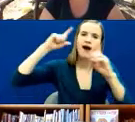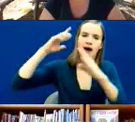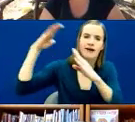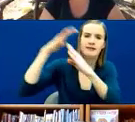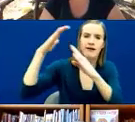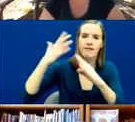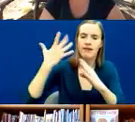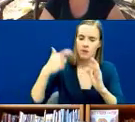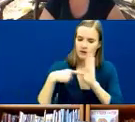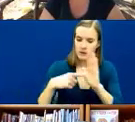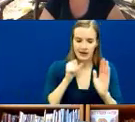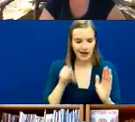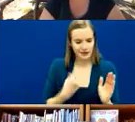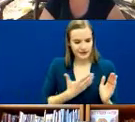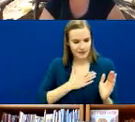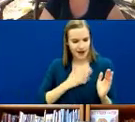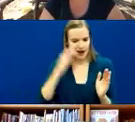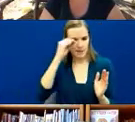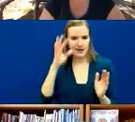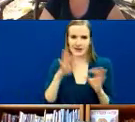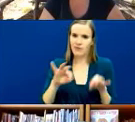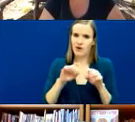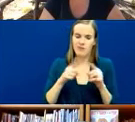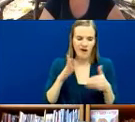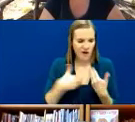Annette: Yeah. One thing that I learned from talking with you, Jennifer is about